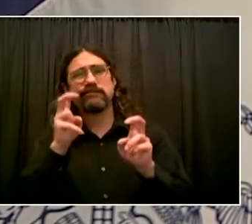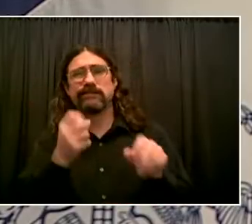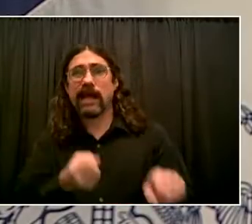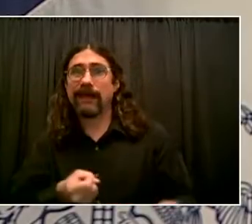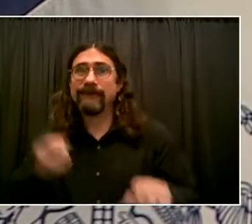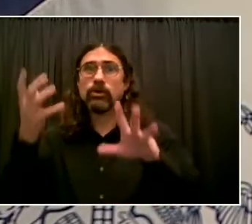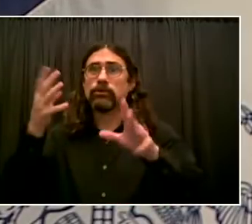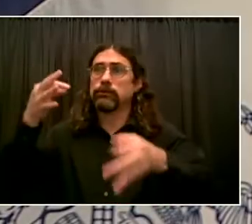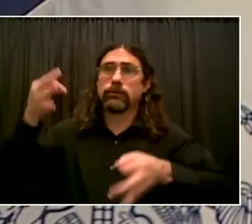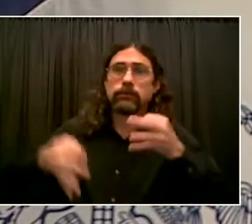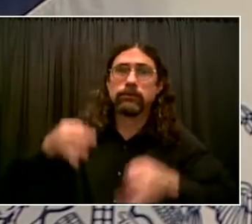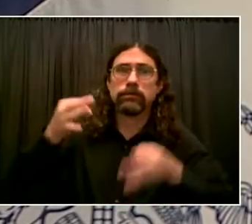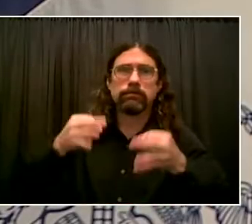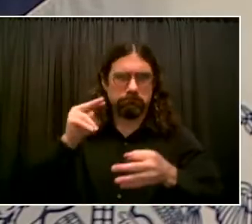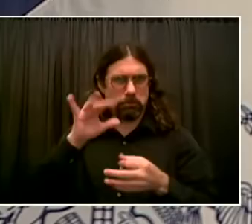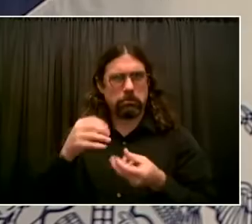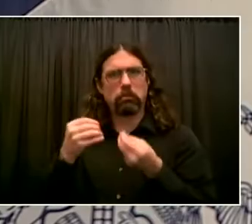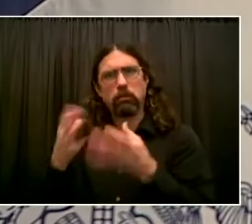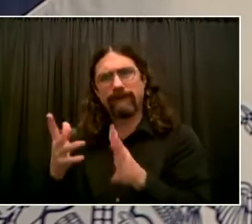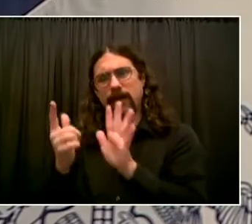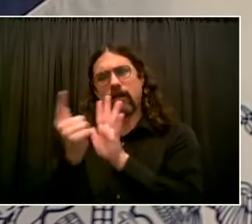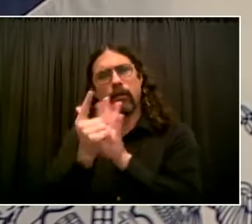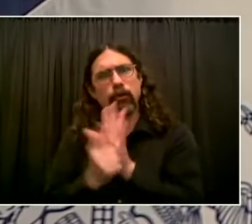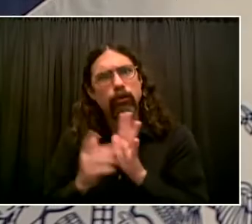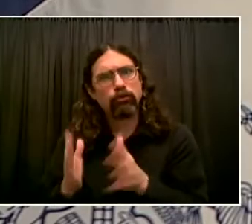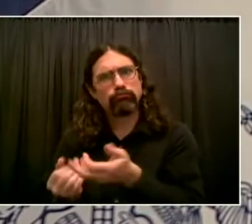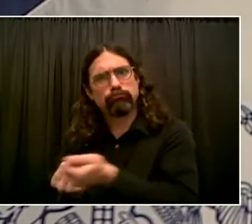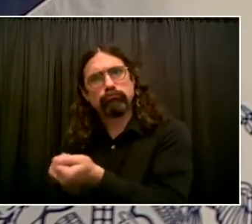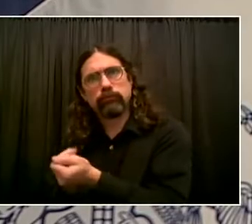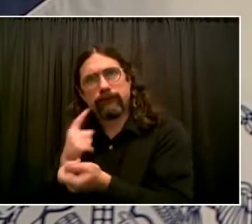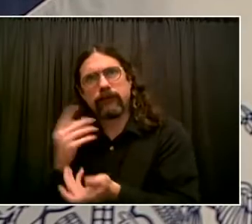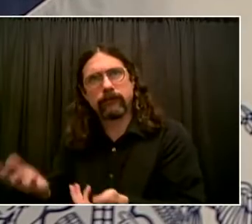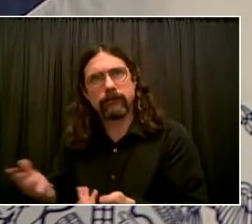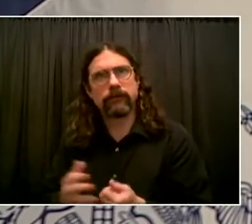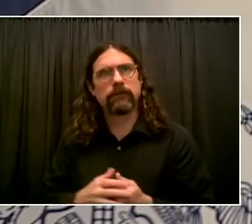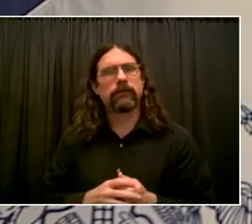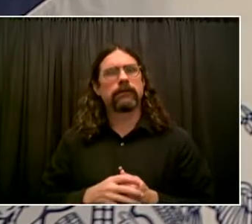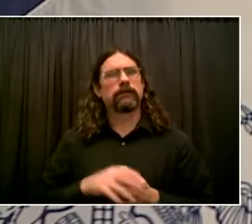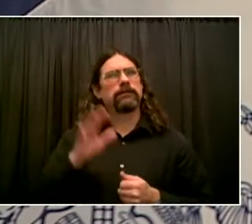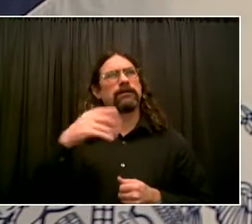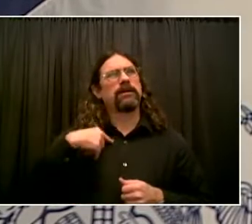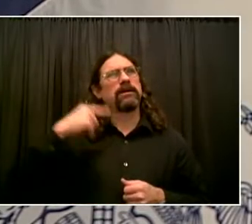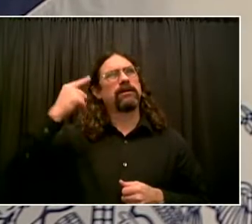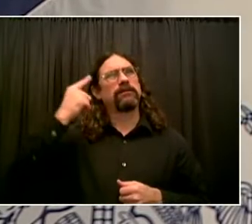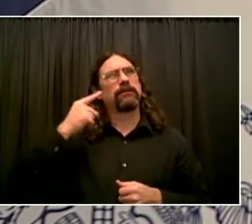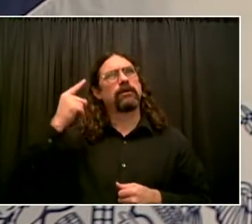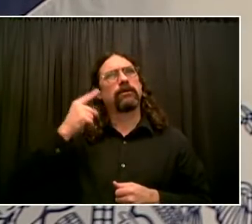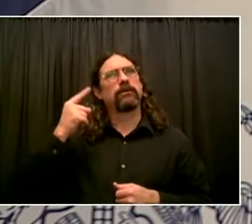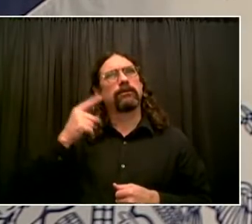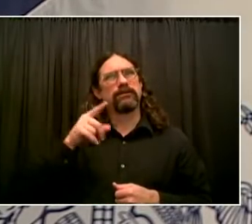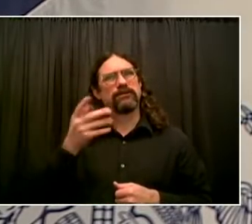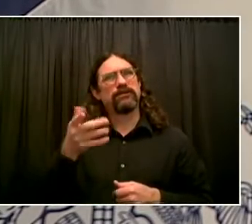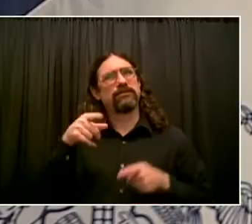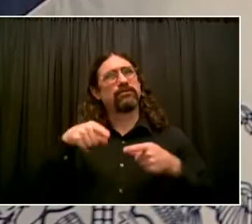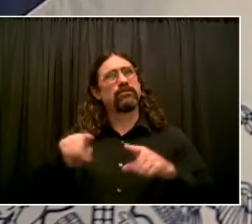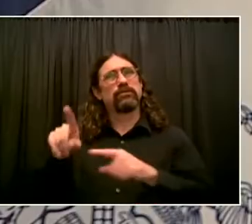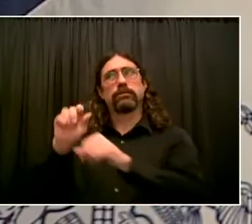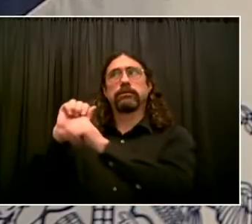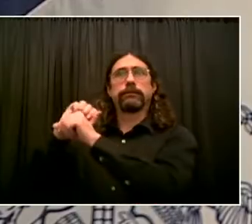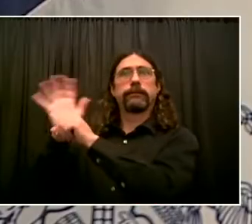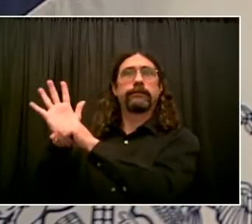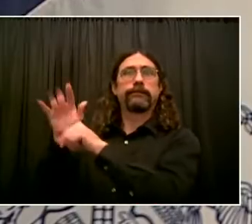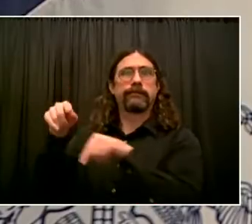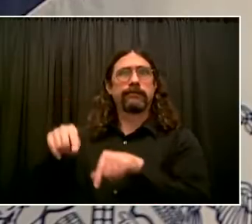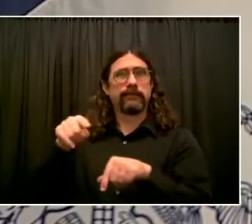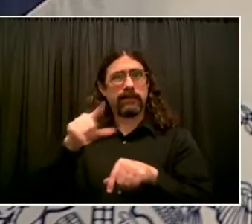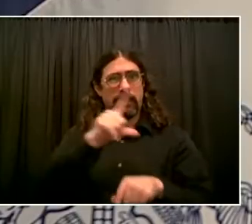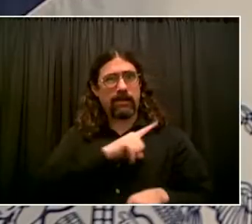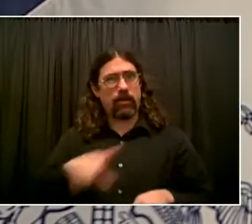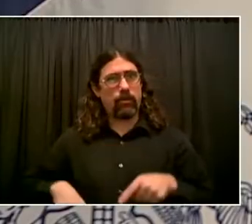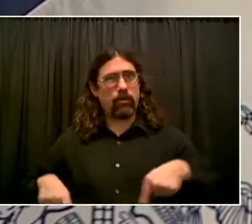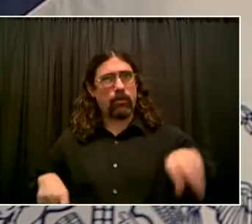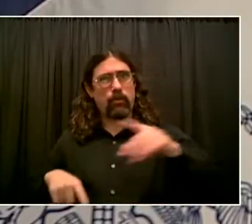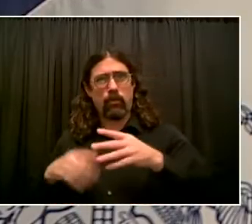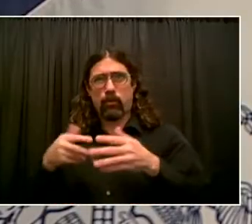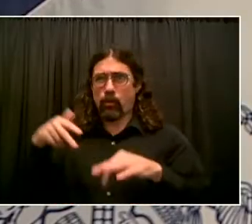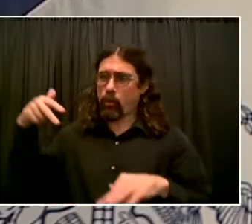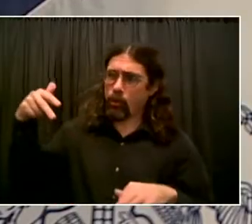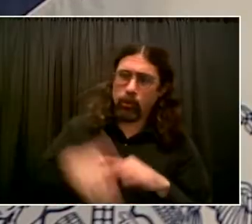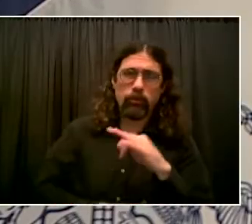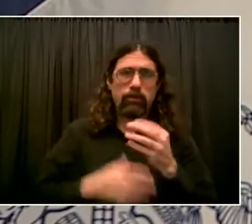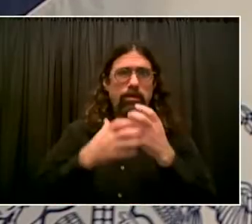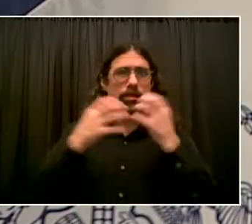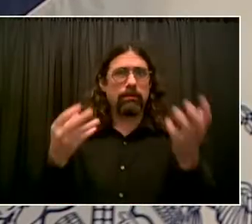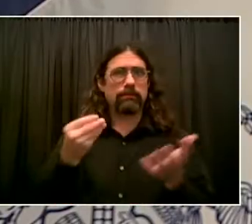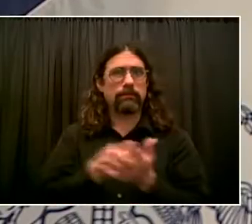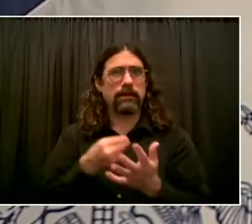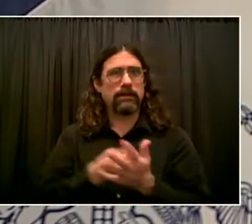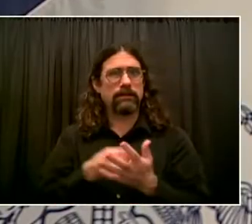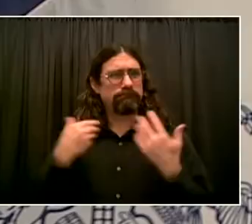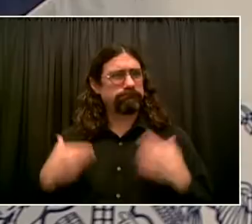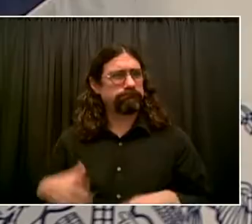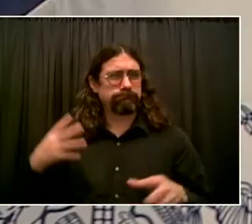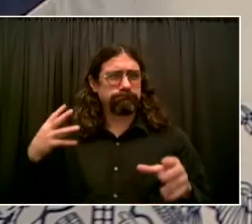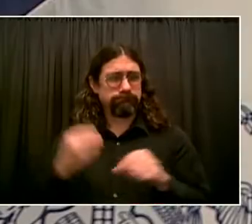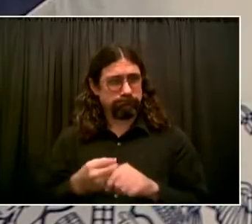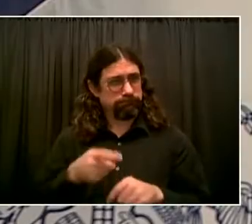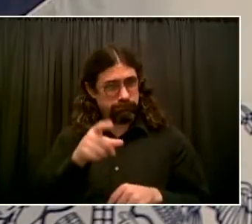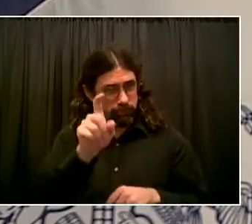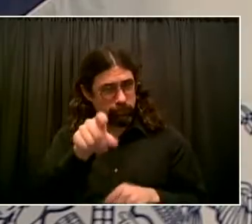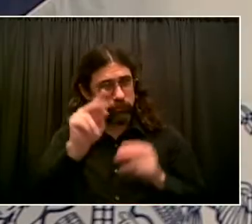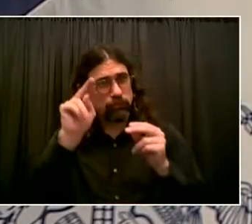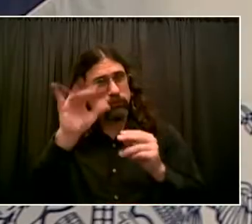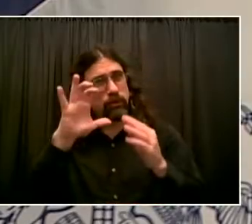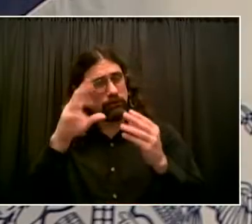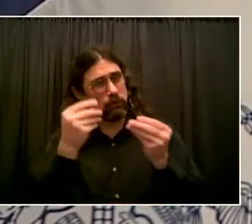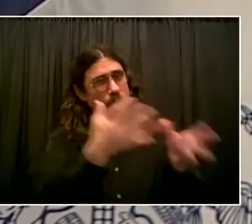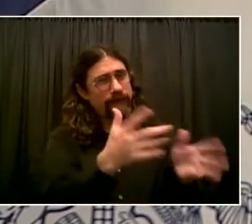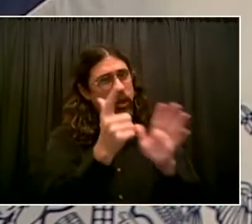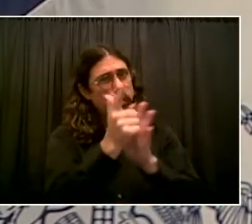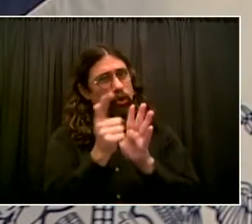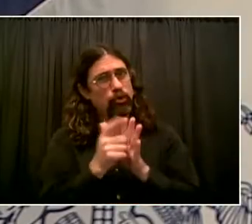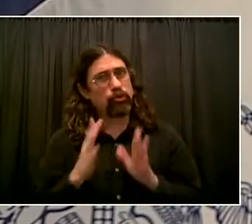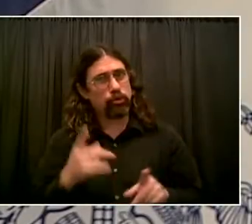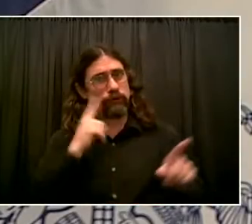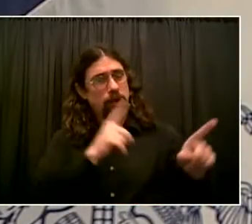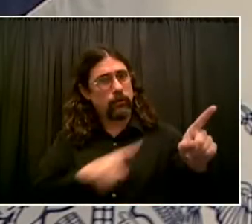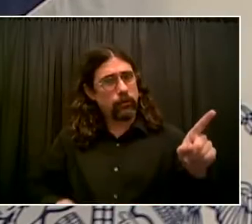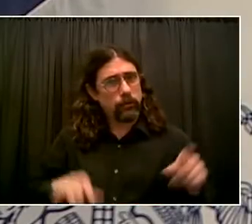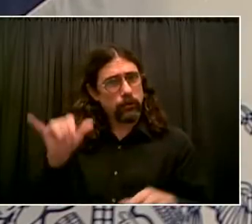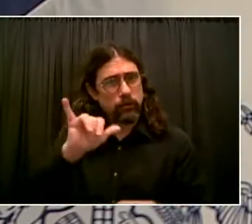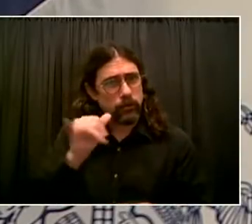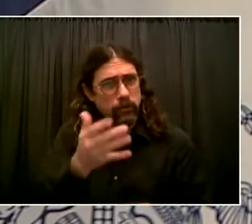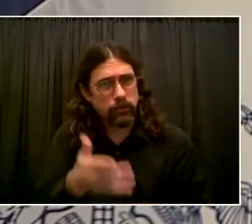THINK NLADLORDS WHO LOST